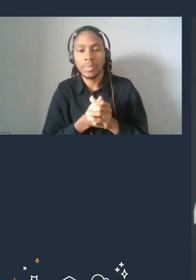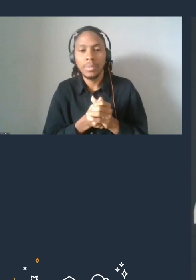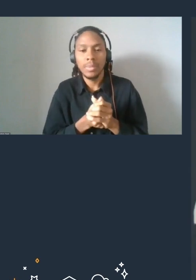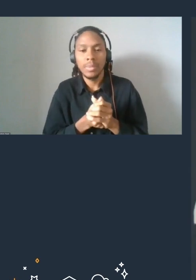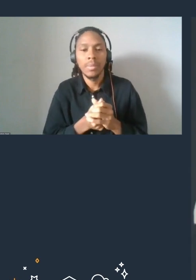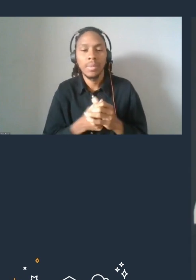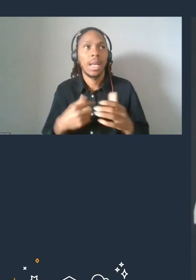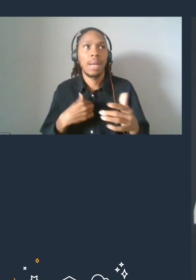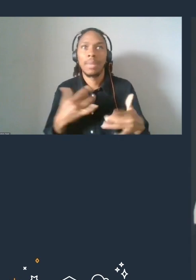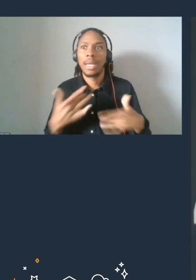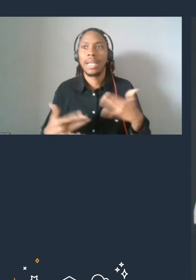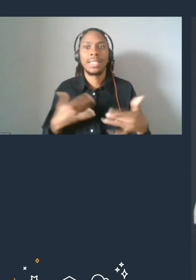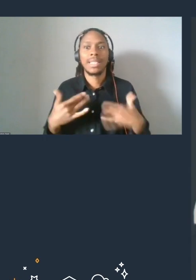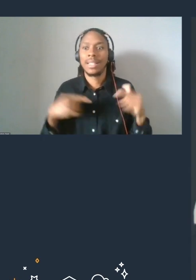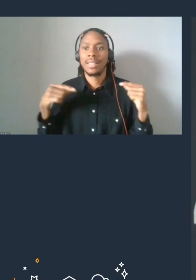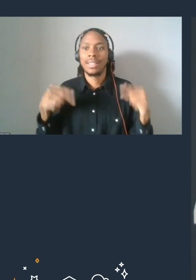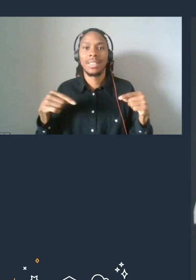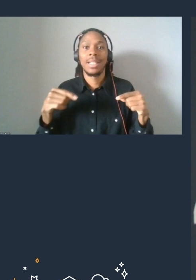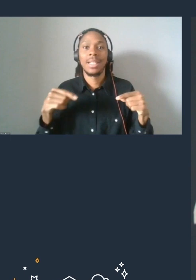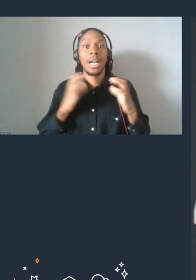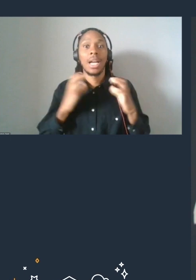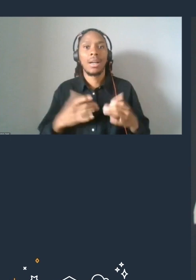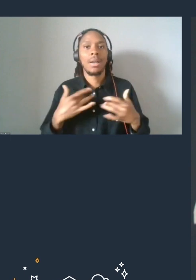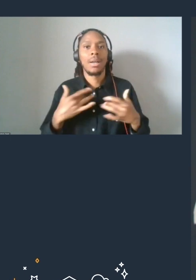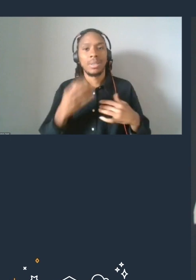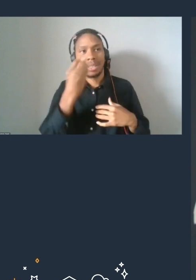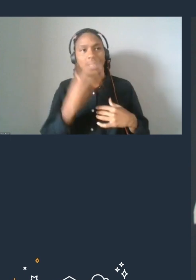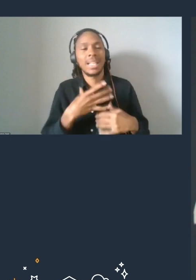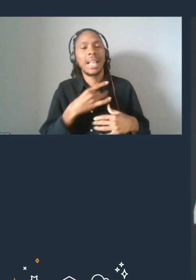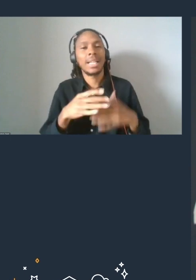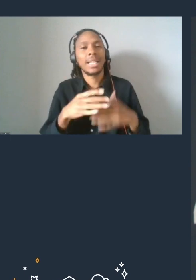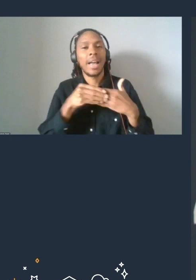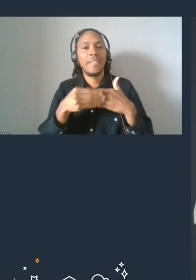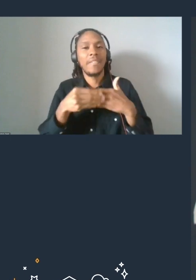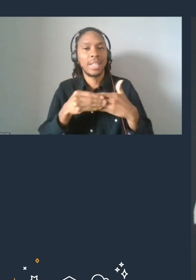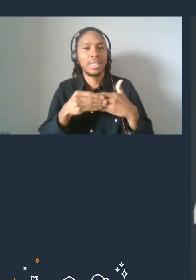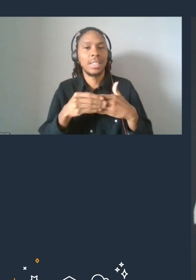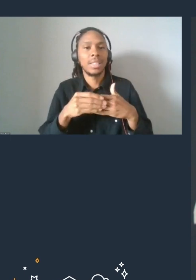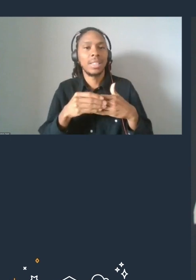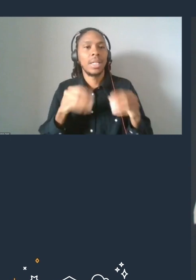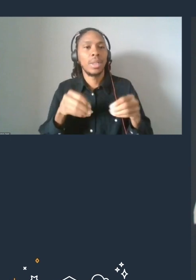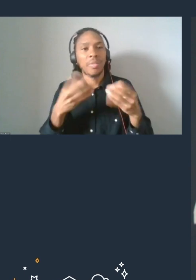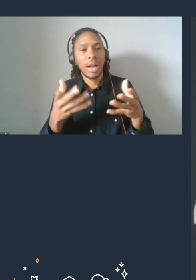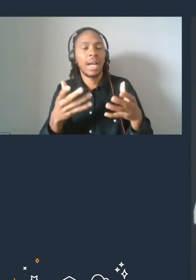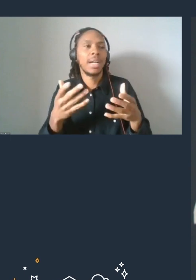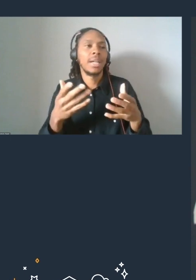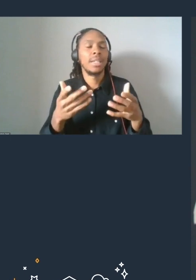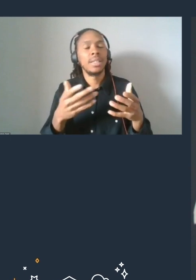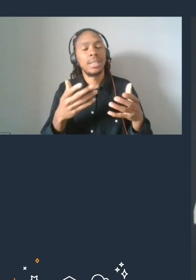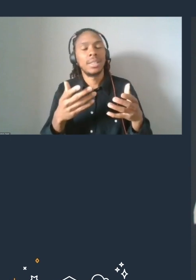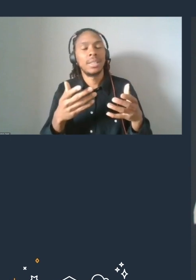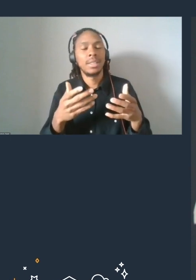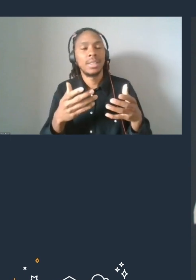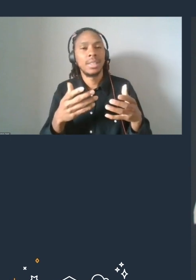Customers would often tell us that they like the flexibility of being able to provide the intended access